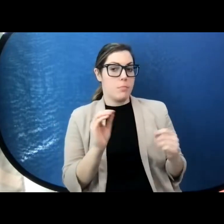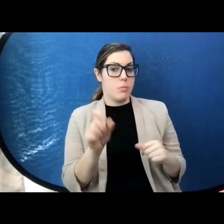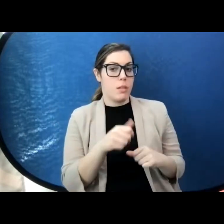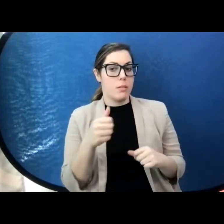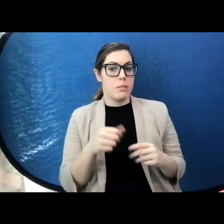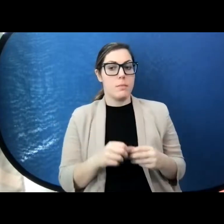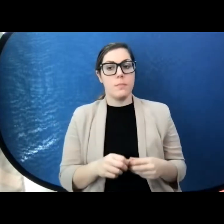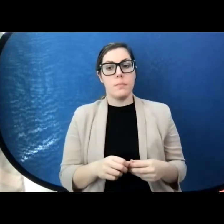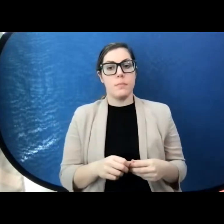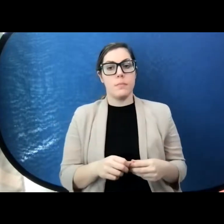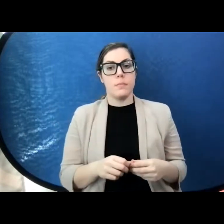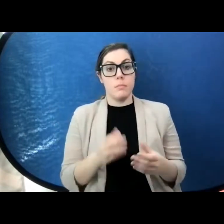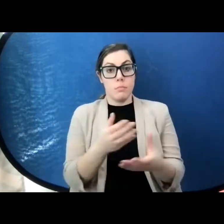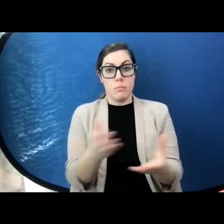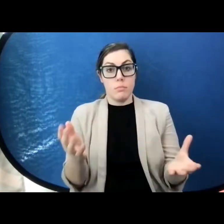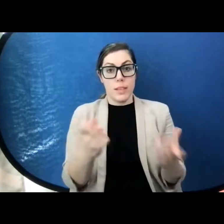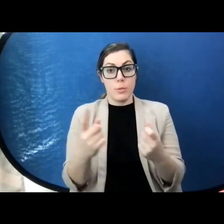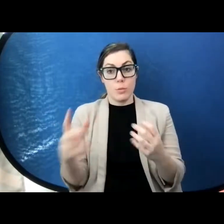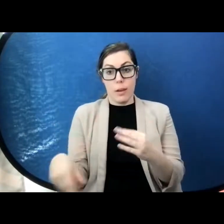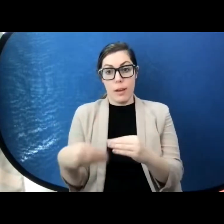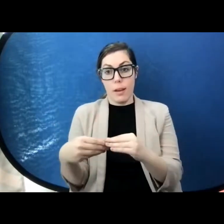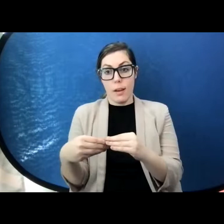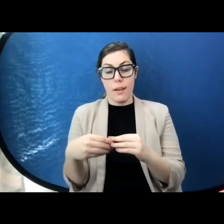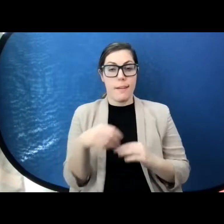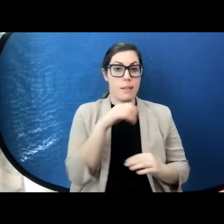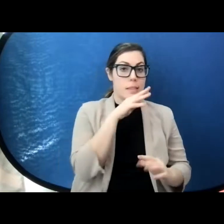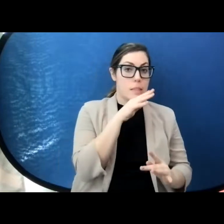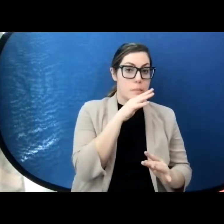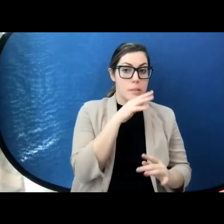Anybody can chat in the box, or turn your microphones on if you have any questions